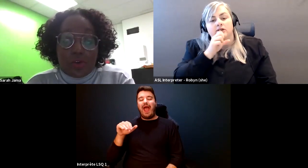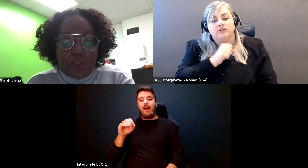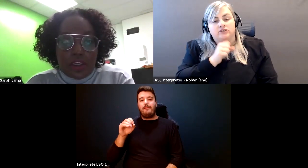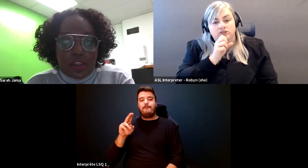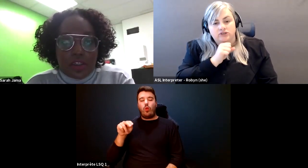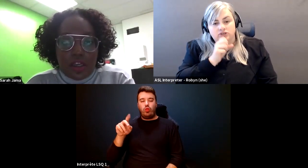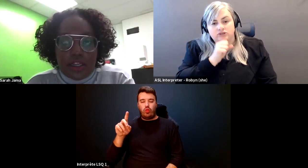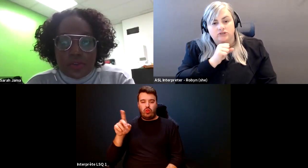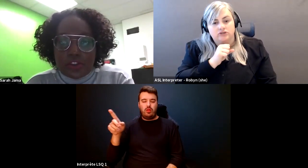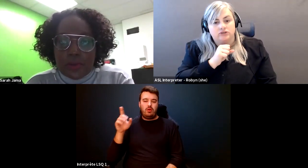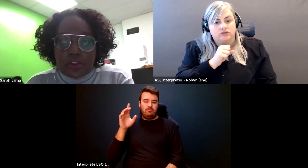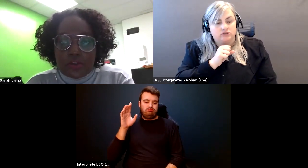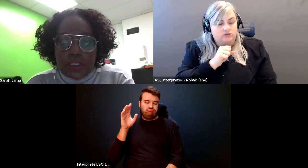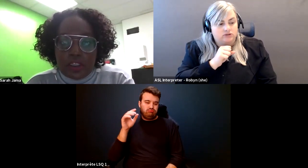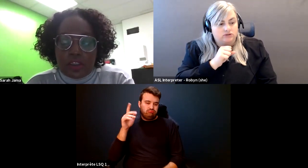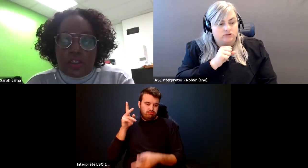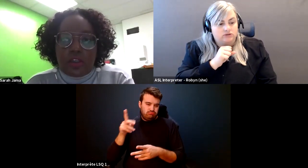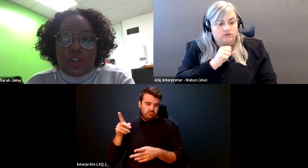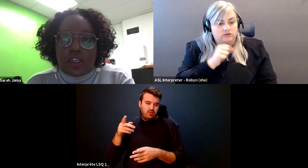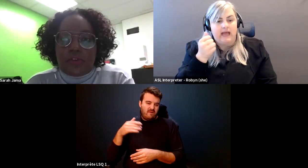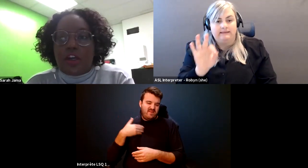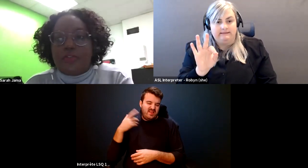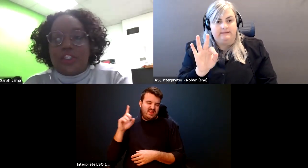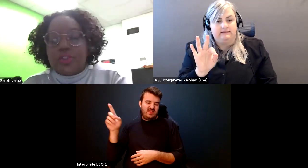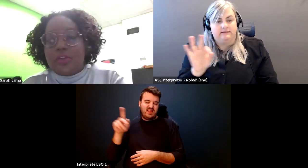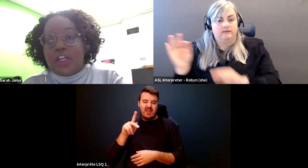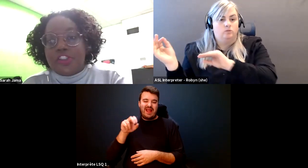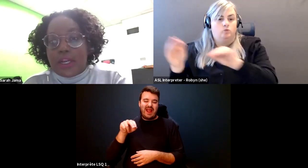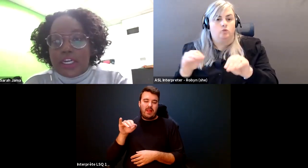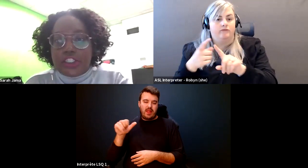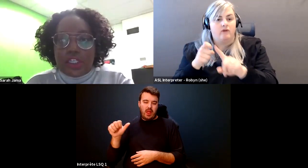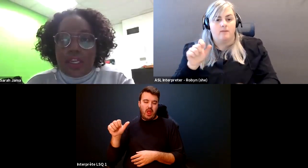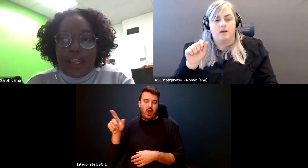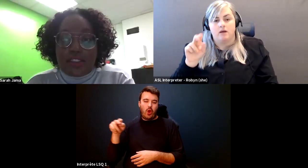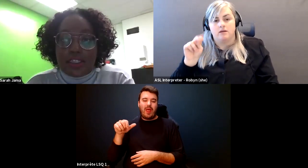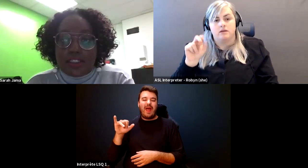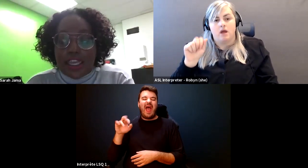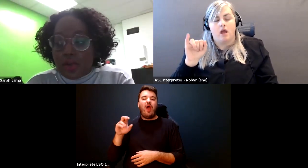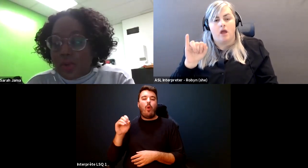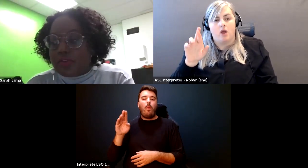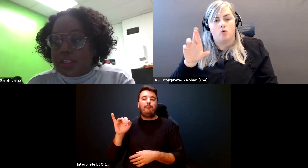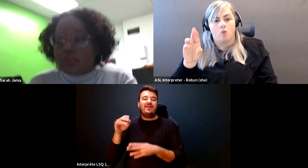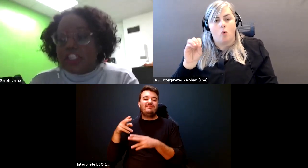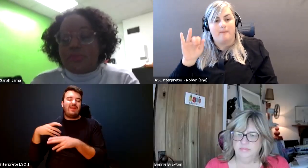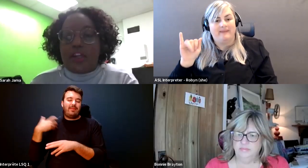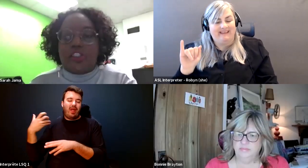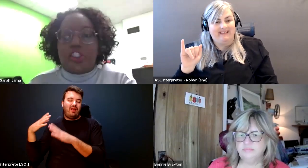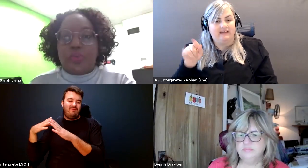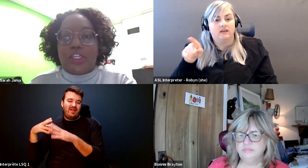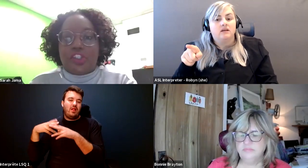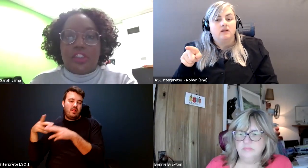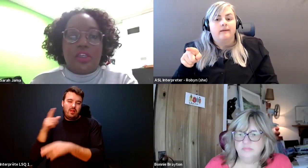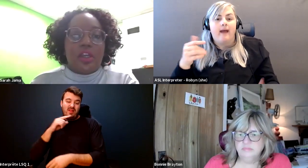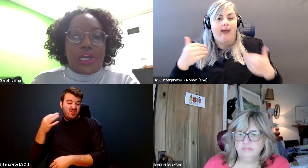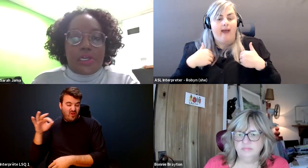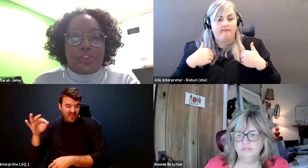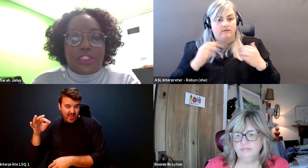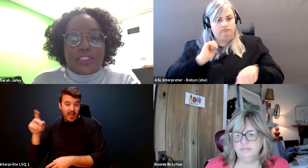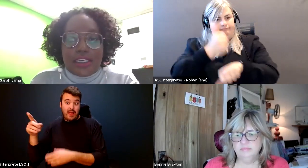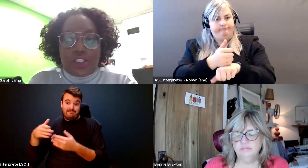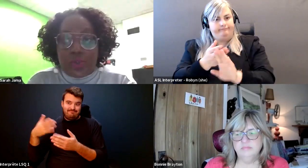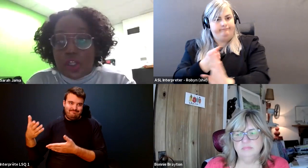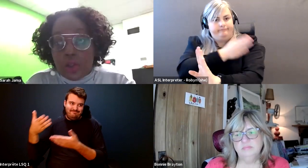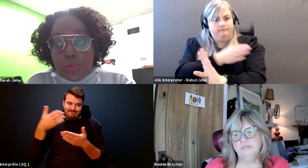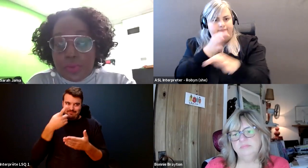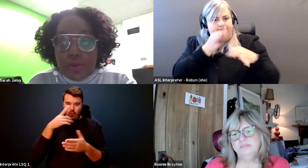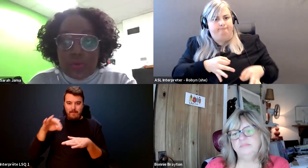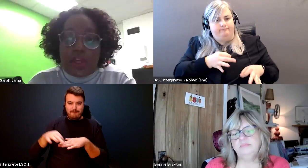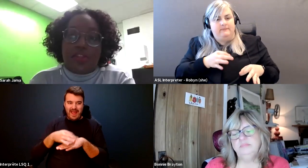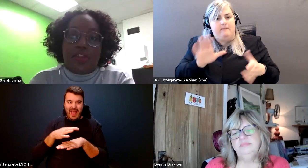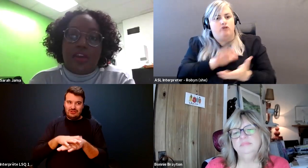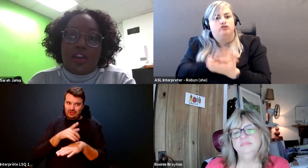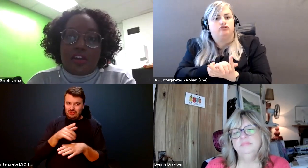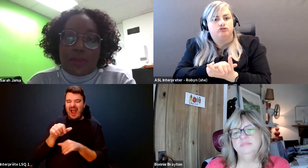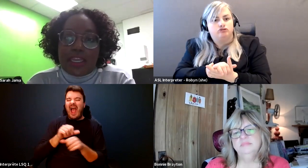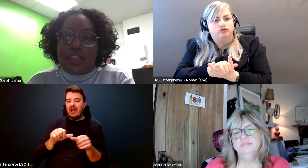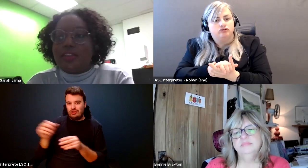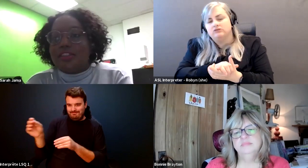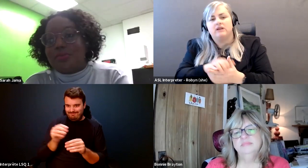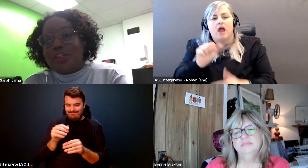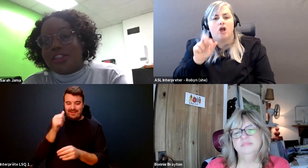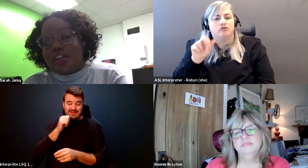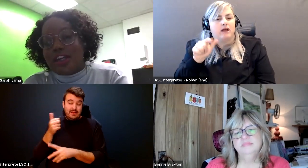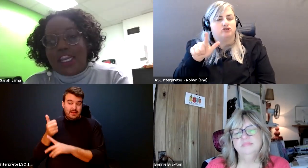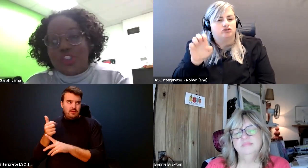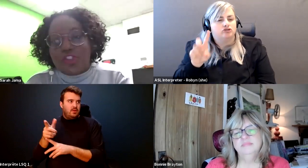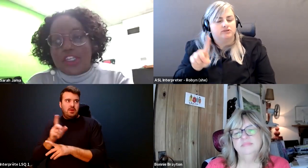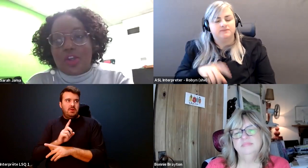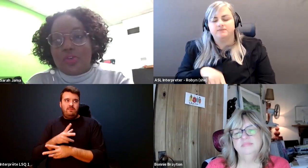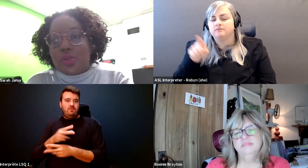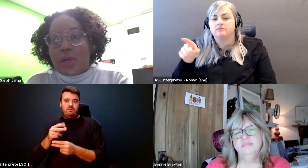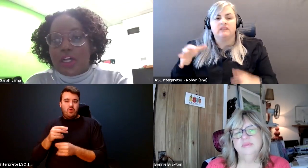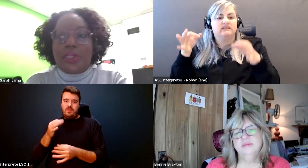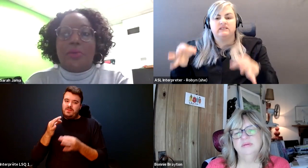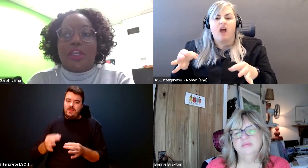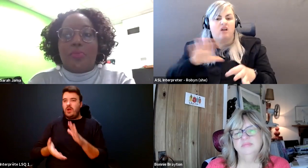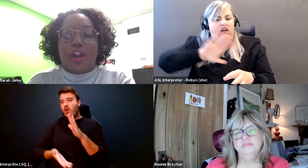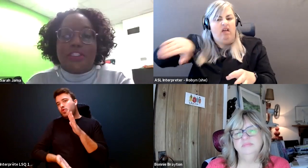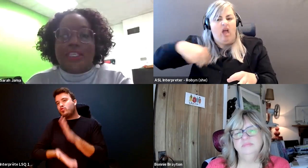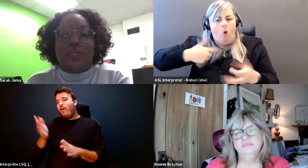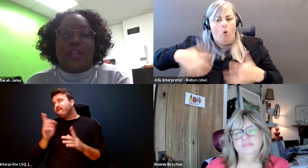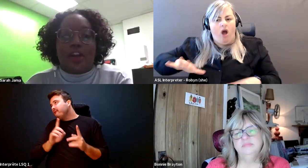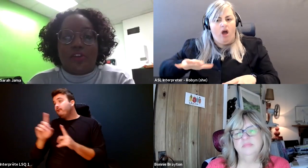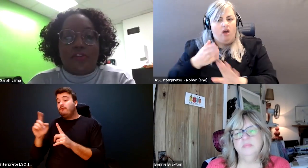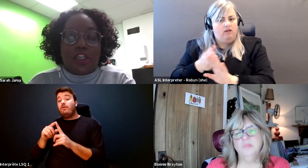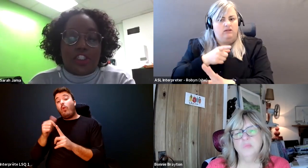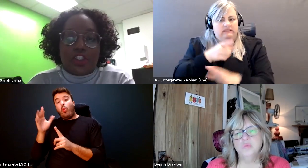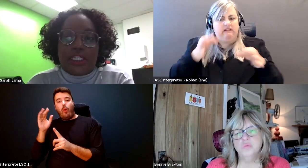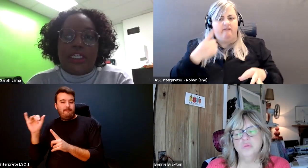Sarah Jama: Nairobi and was about to be given off into an arranged marriage and to get away from the arranged marriage situation she decided to elope with a man similar to her age who she didn't know so well, but he promised that he would get her out of the country.